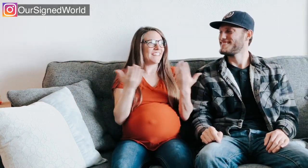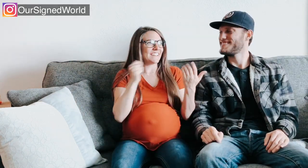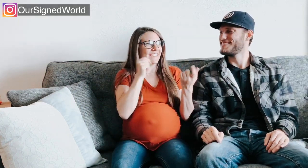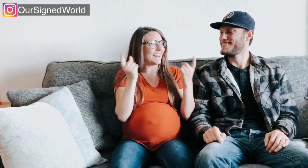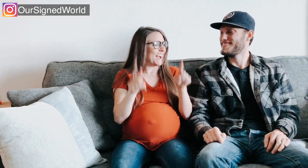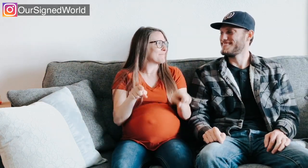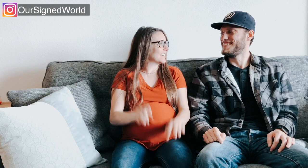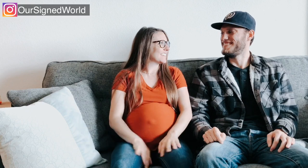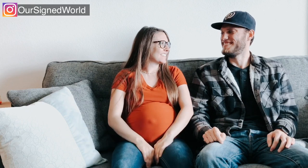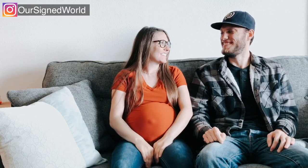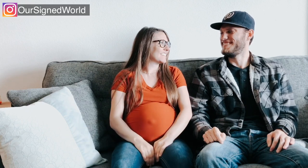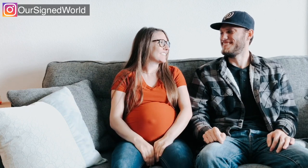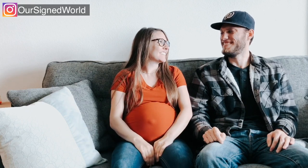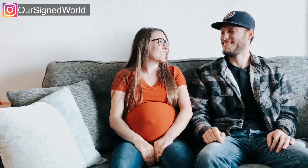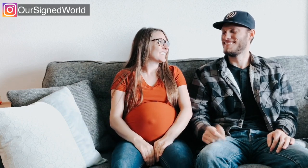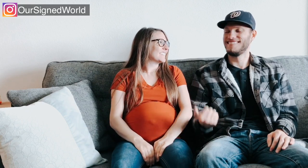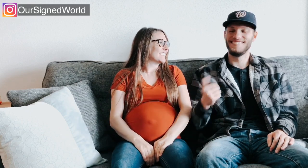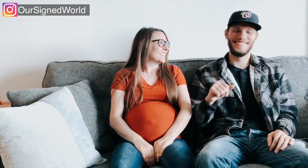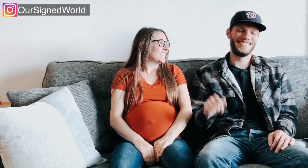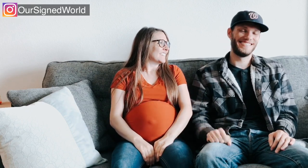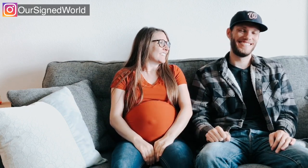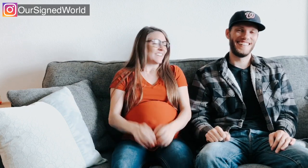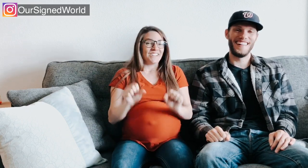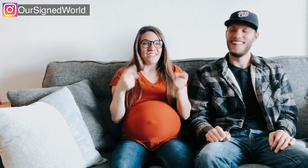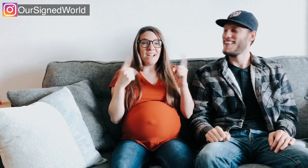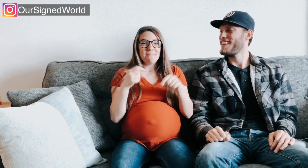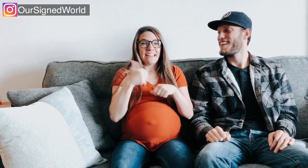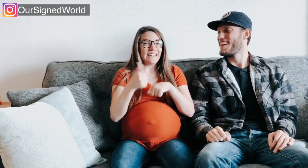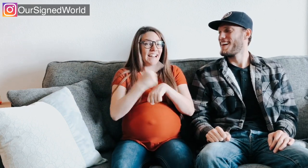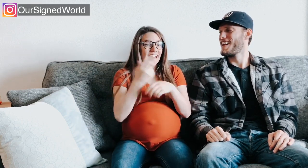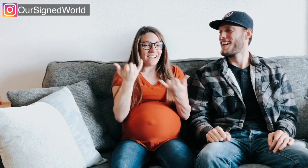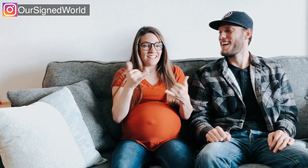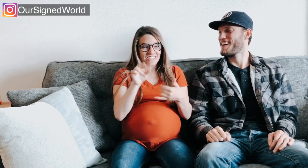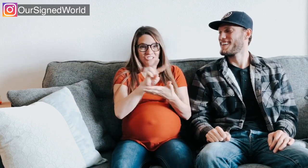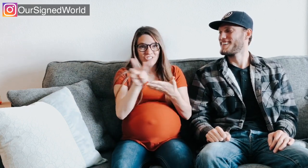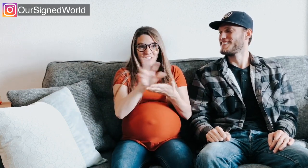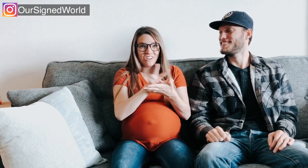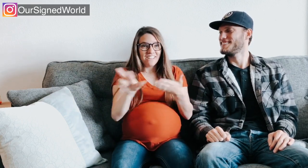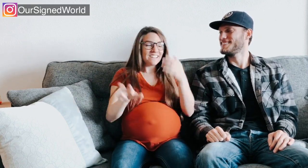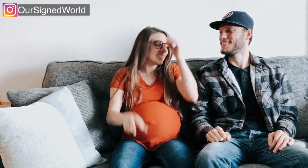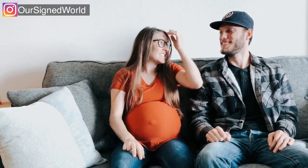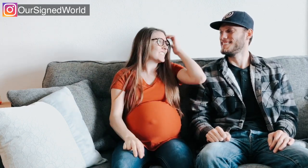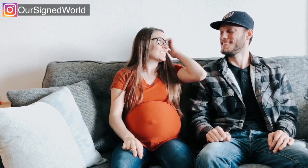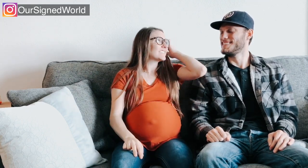Good thing that didn't happen. Technically, it could happen any day now, 2-3 weeks.